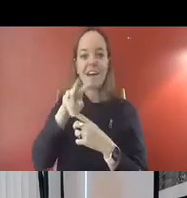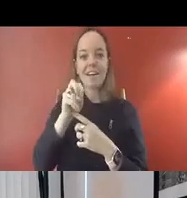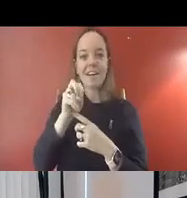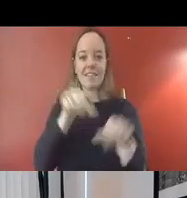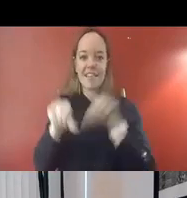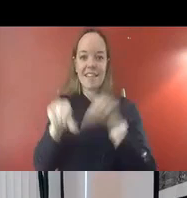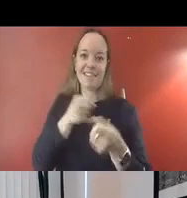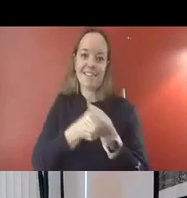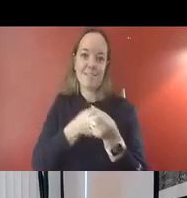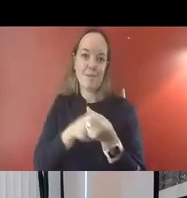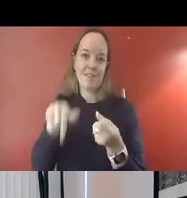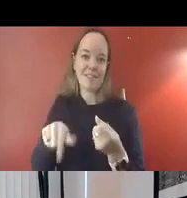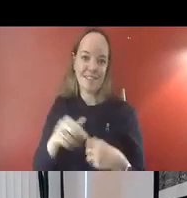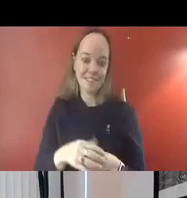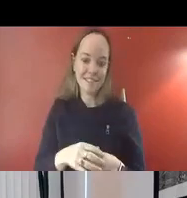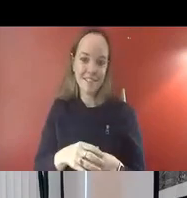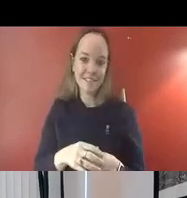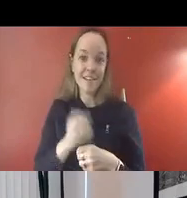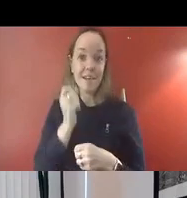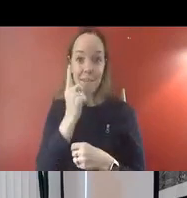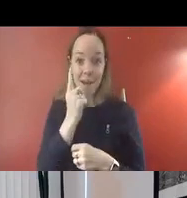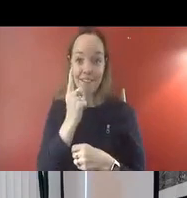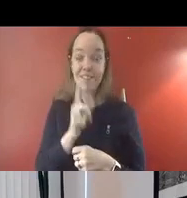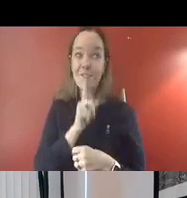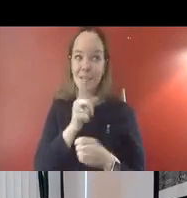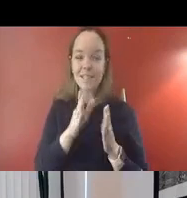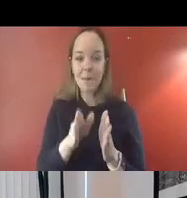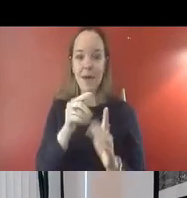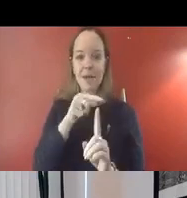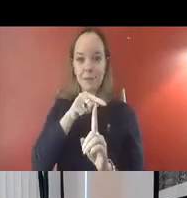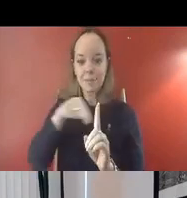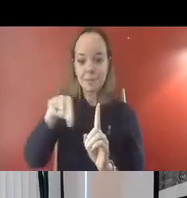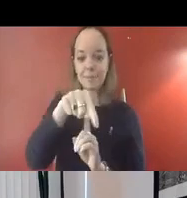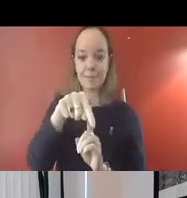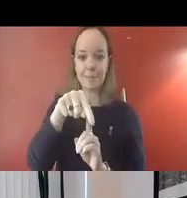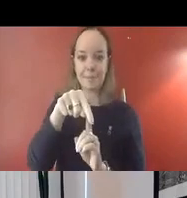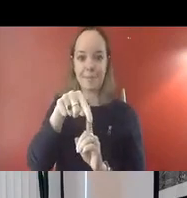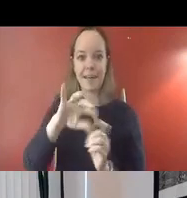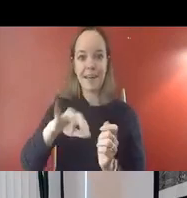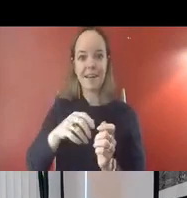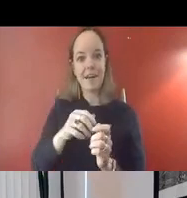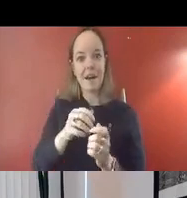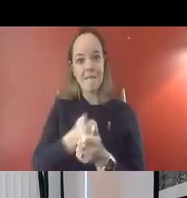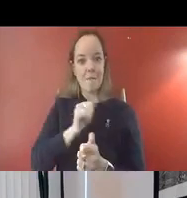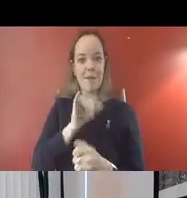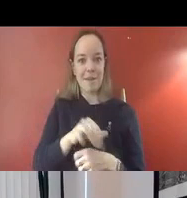way that we can short-circuit it and we science behind this and there's also a can get around it. building resilience is way that we can short-circuit it and we possible even in the midst of a can get around it. building resilience is